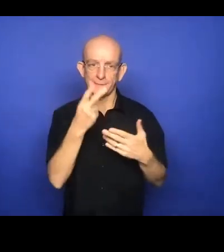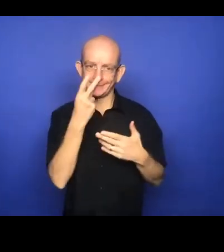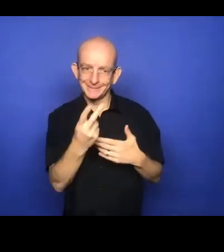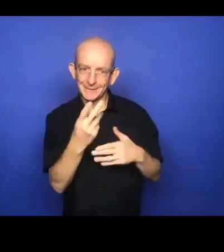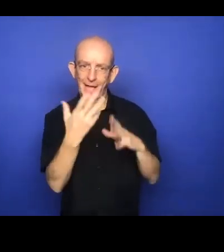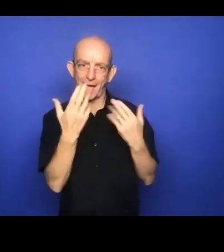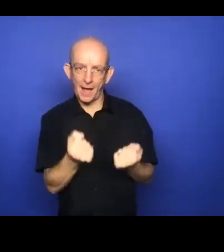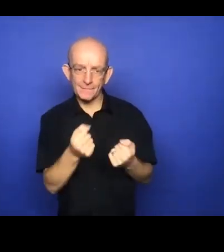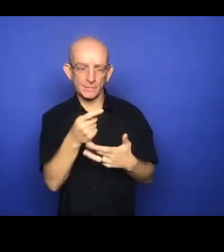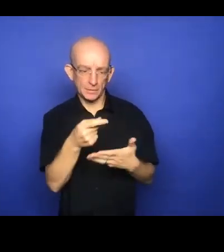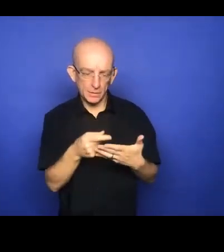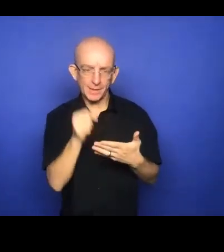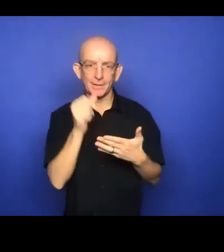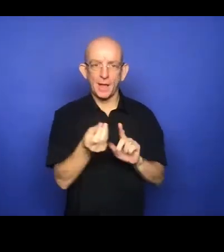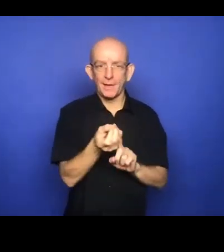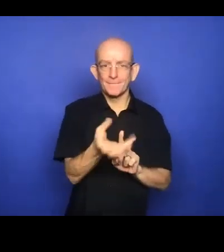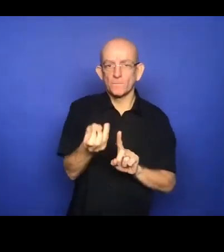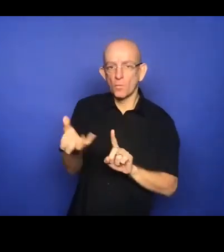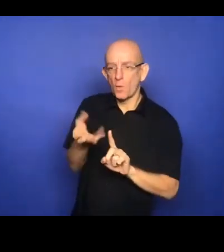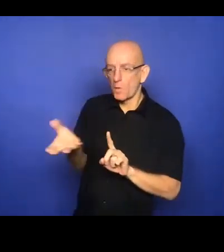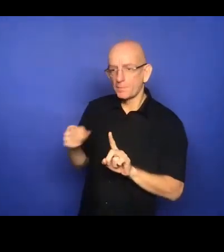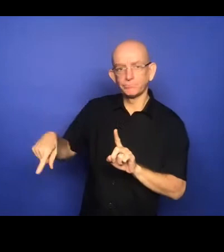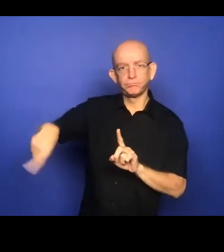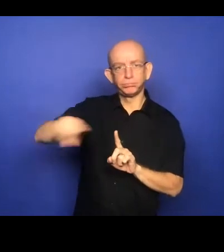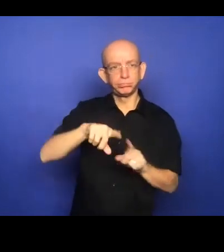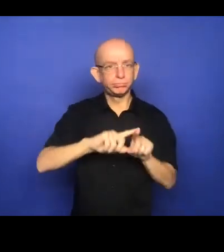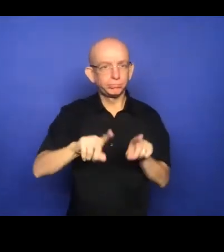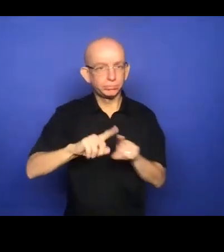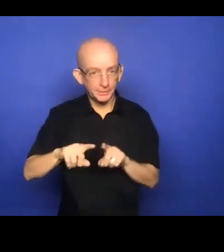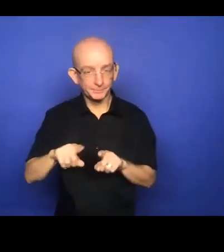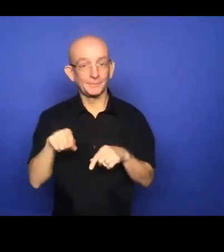Interviews were conducted by phone due to COVID and